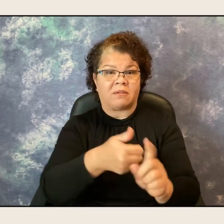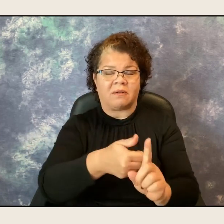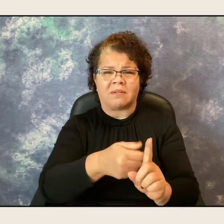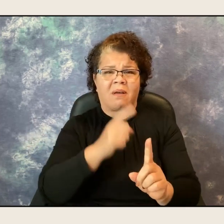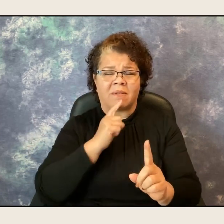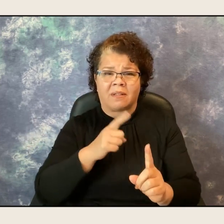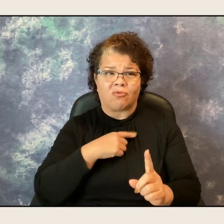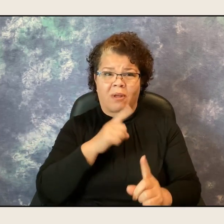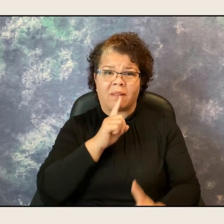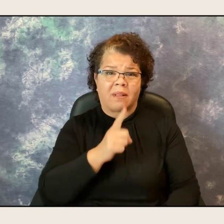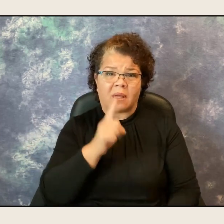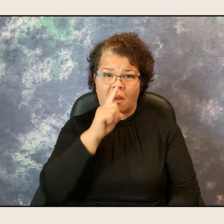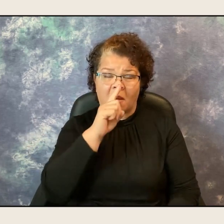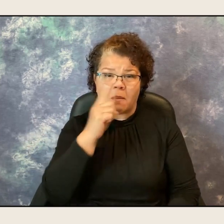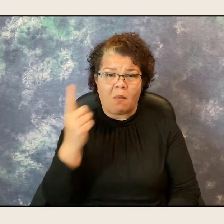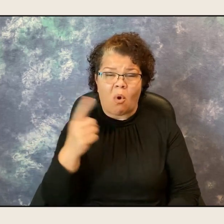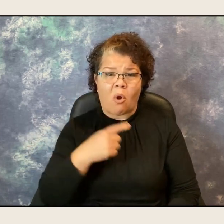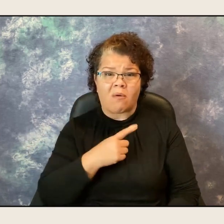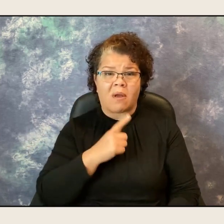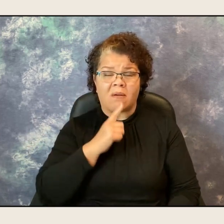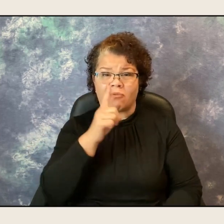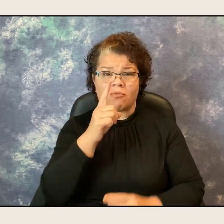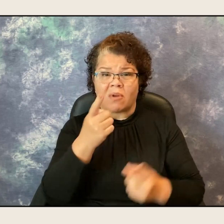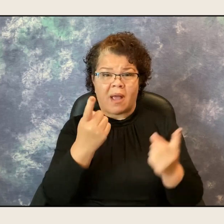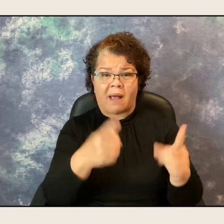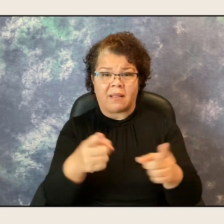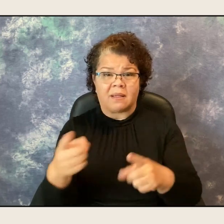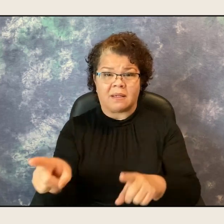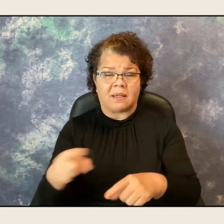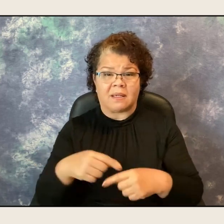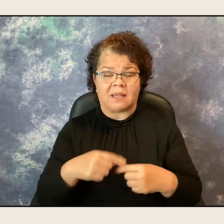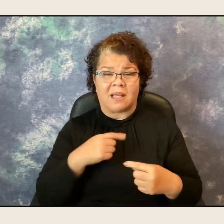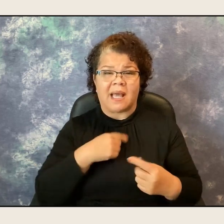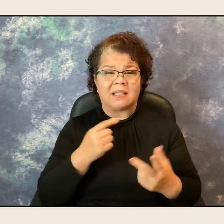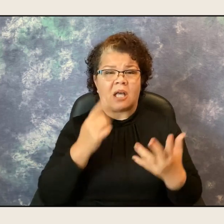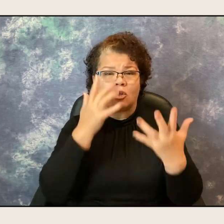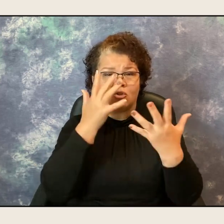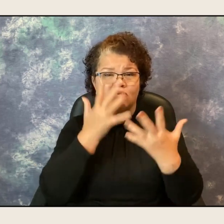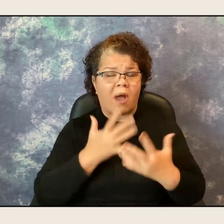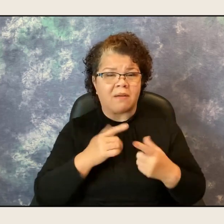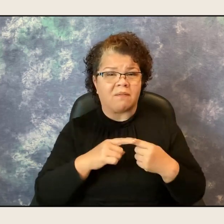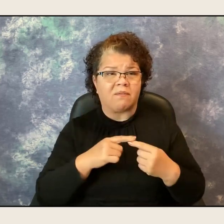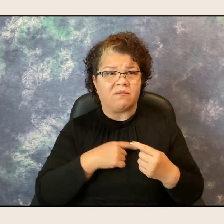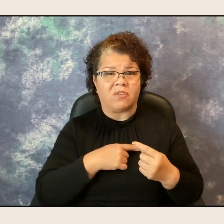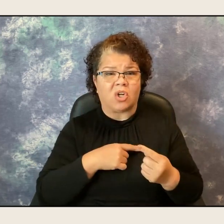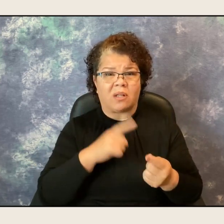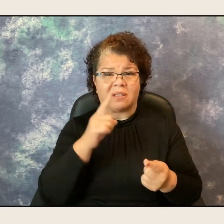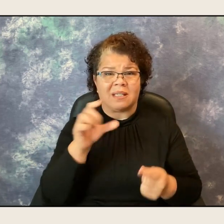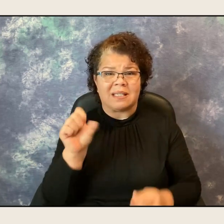It's a dreadful sameness. And I look to scholars like Elaine Scarry